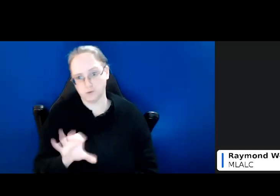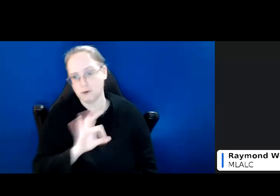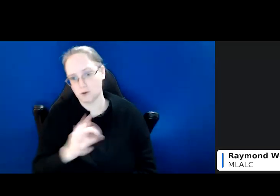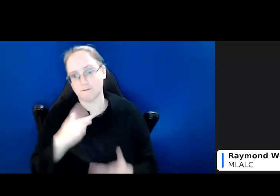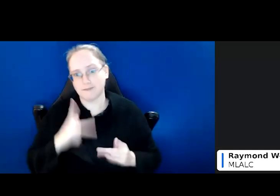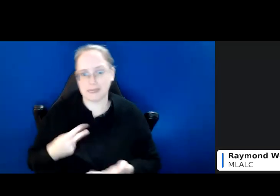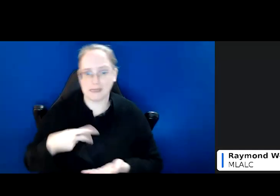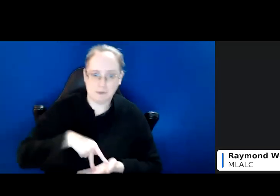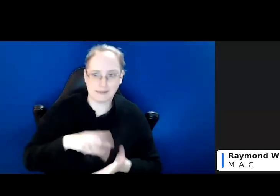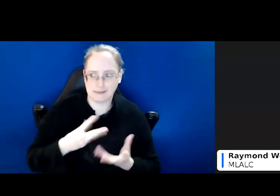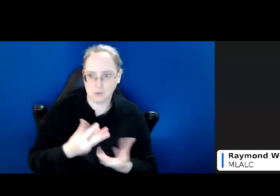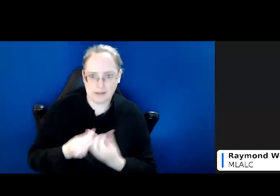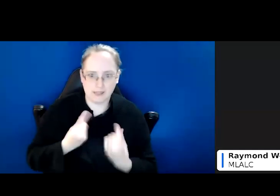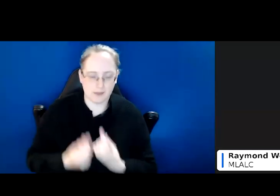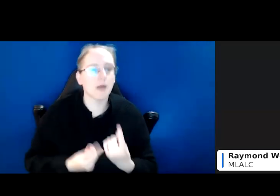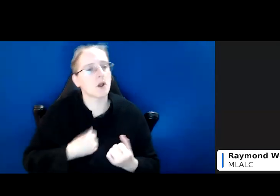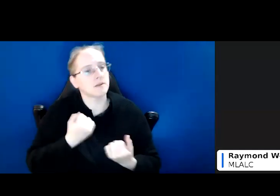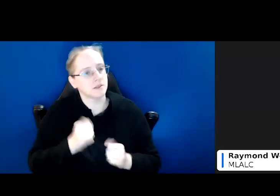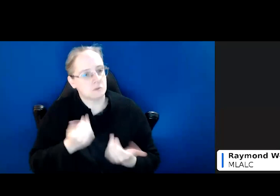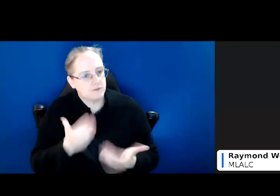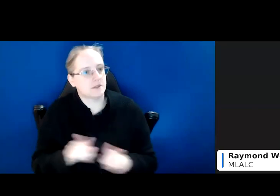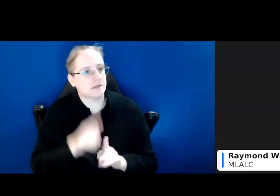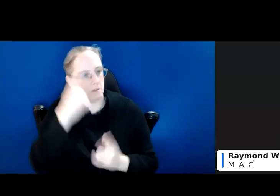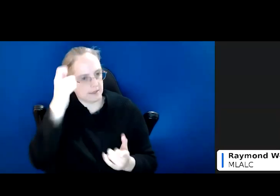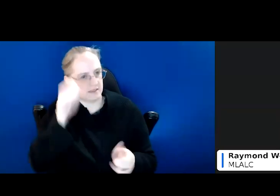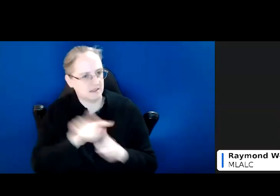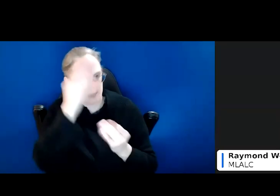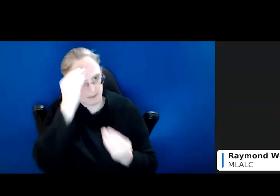but I'll still share this I message that I always do with Good Spirit